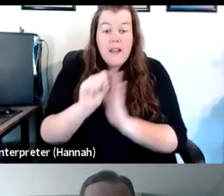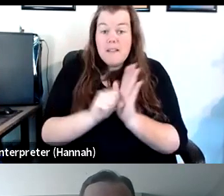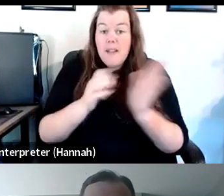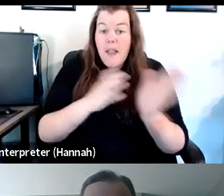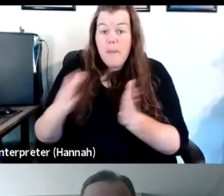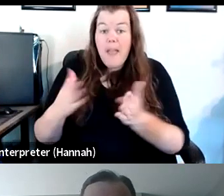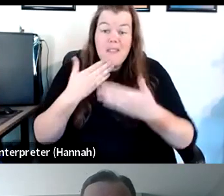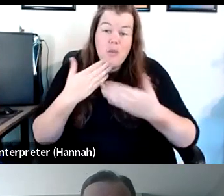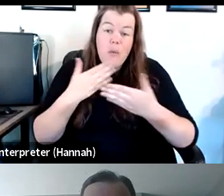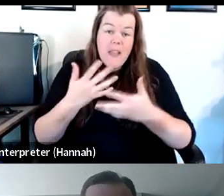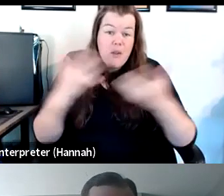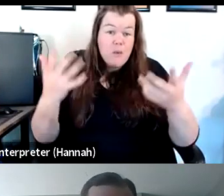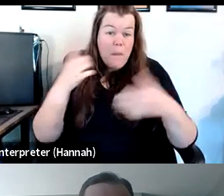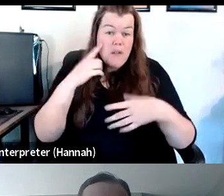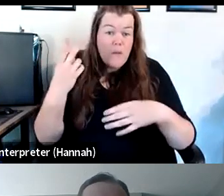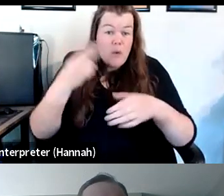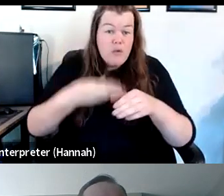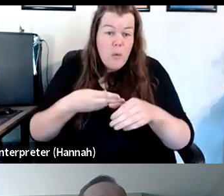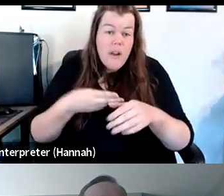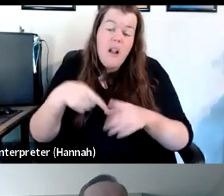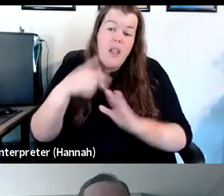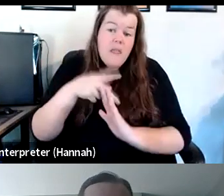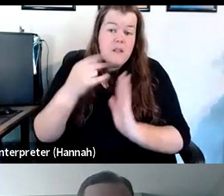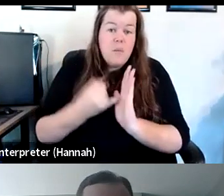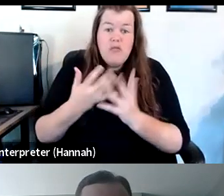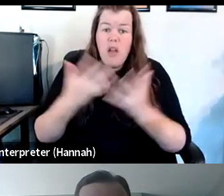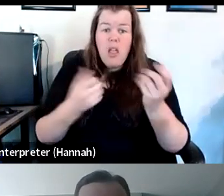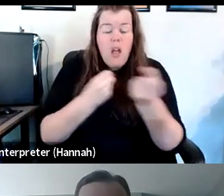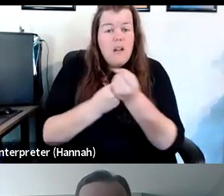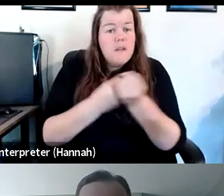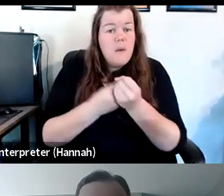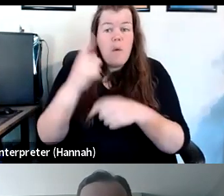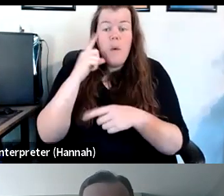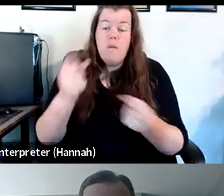here today. This project has gotten so much support from many individuals and organizations